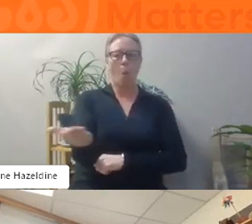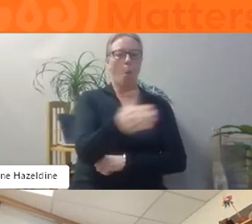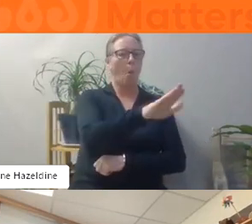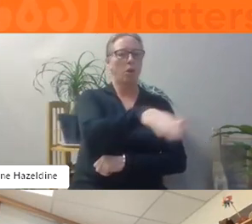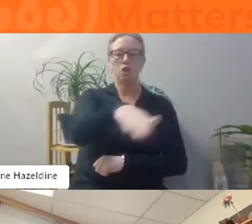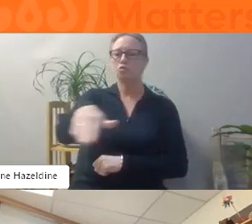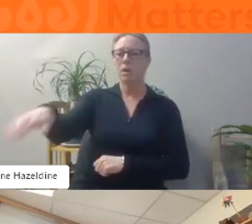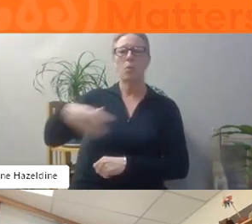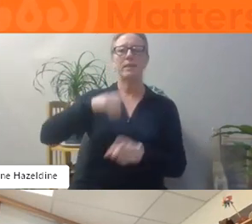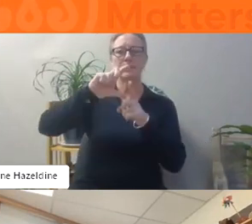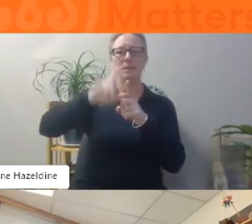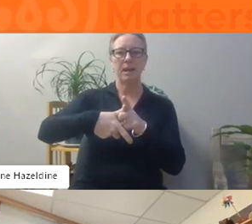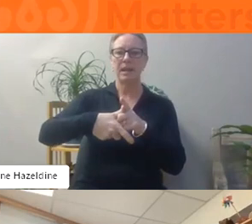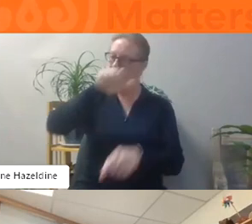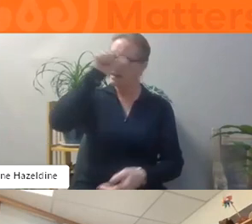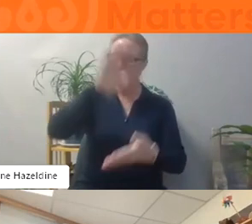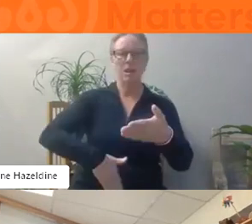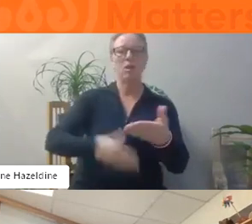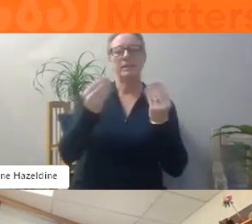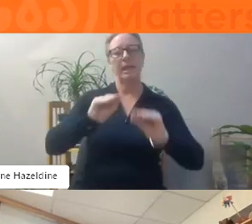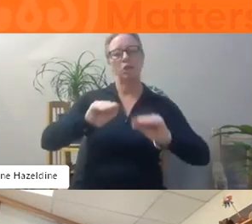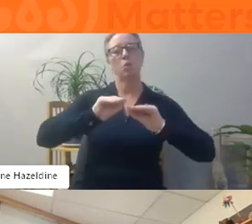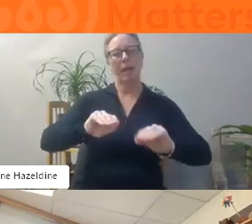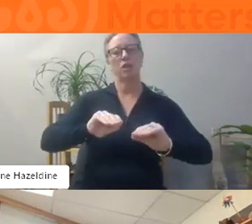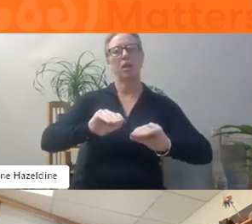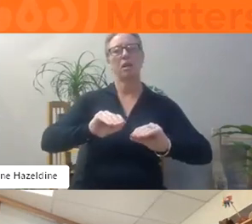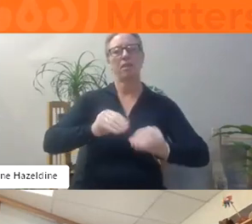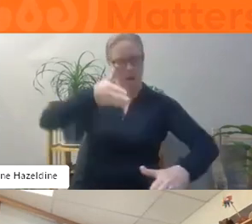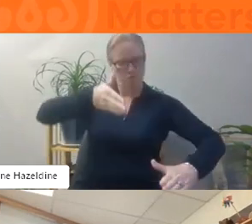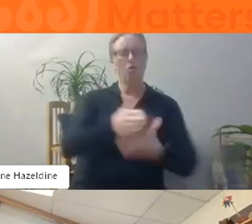whaikaha experience an education that is their right to experience